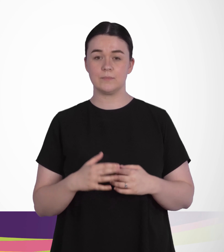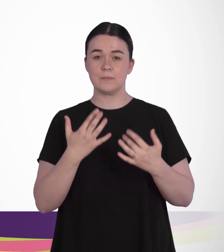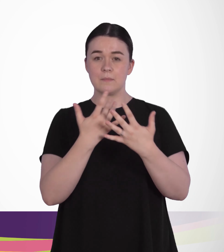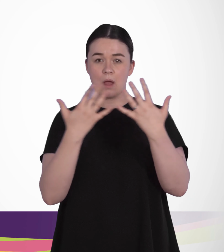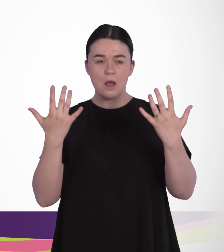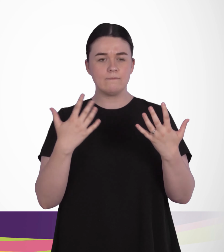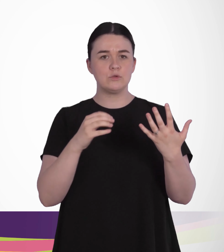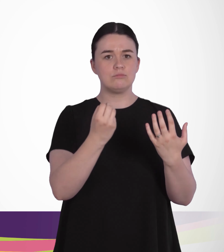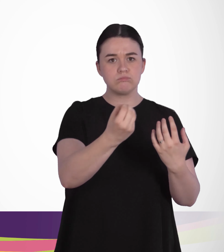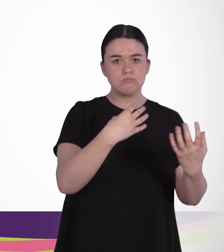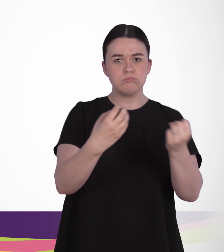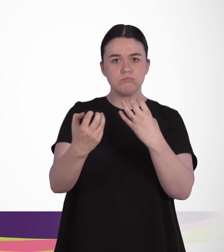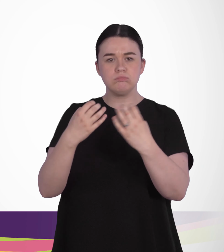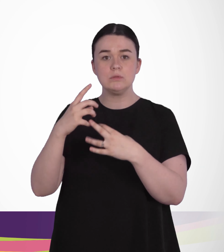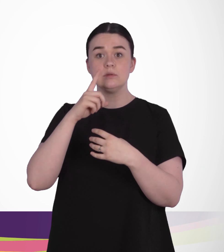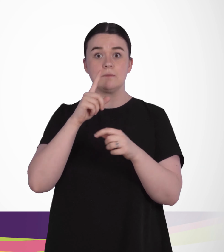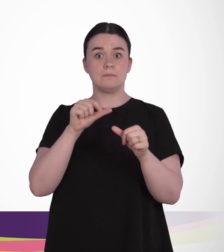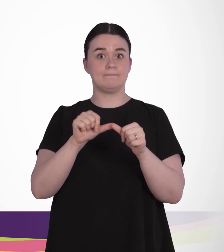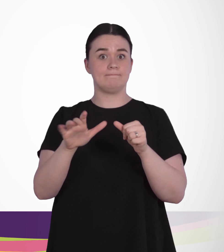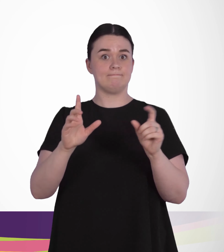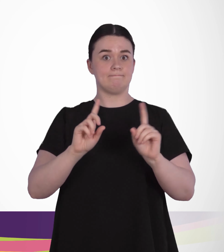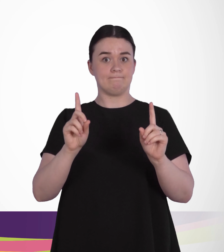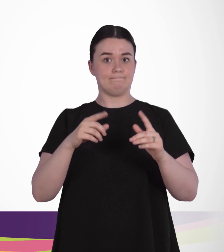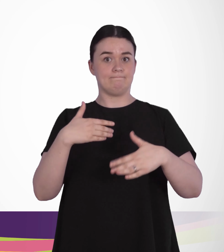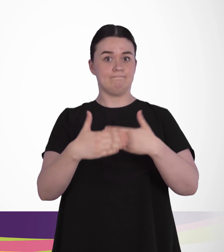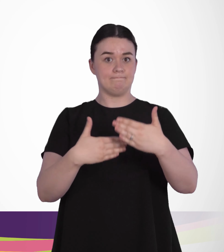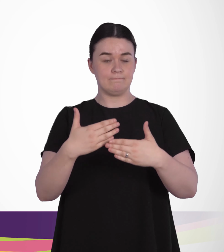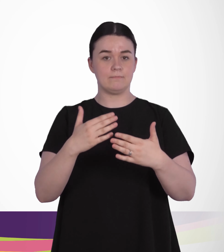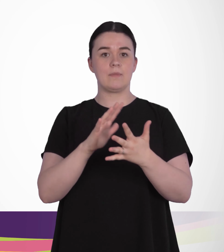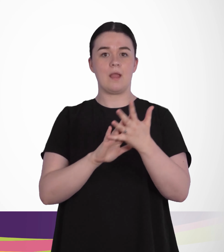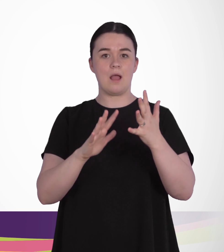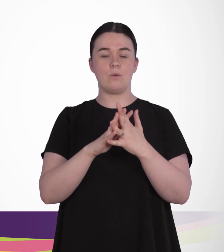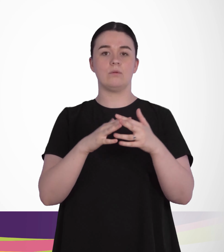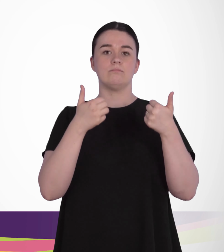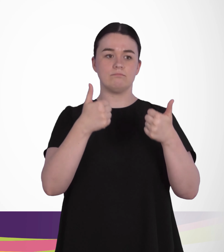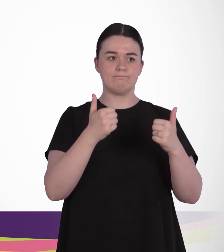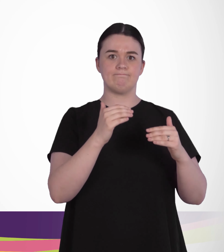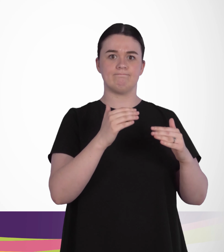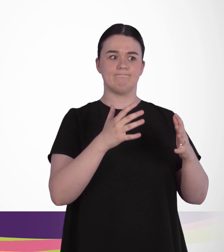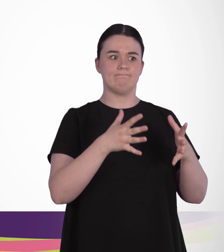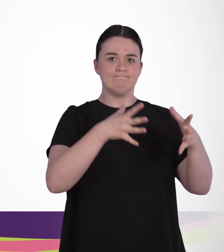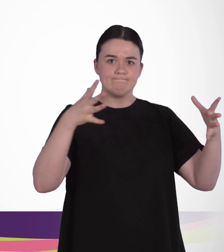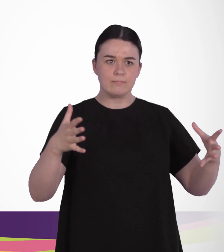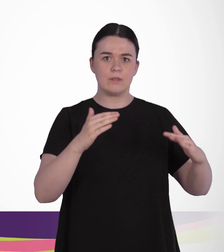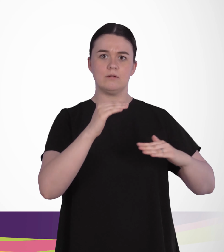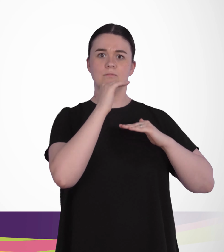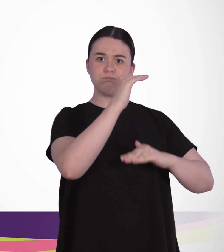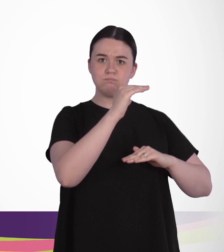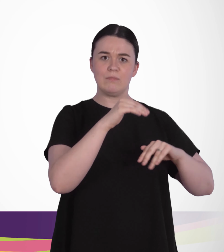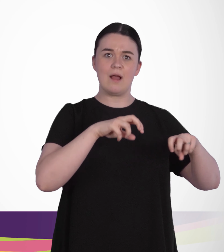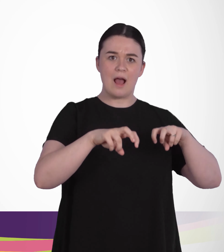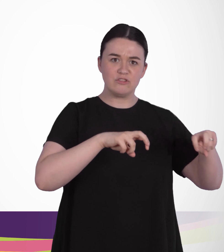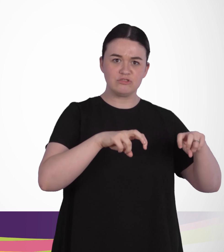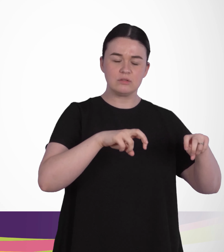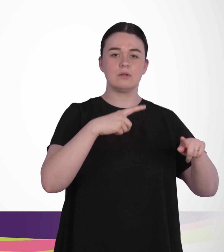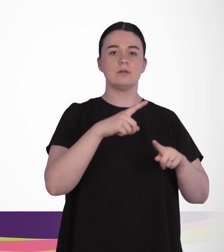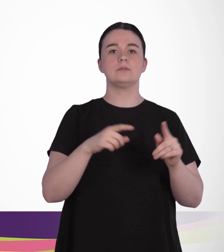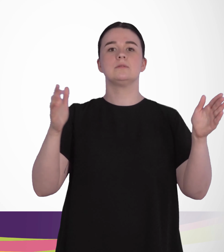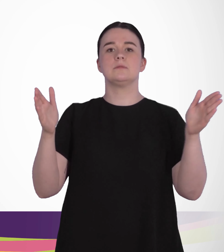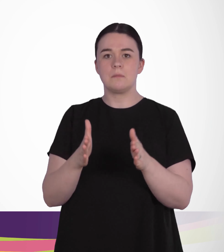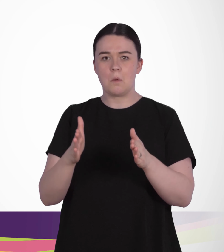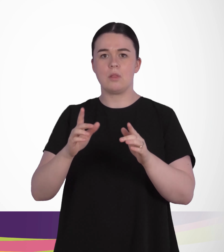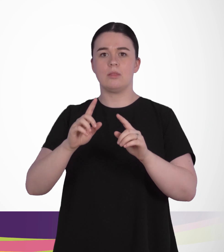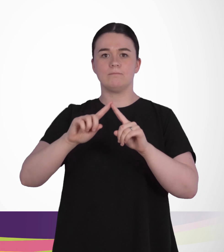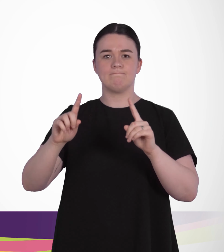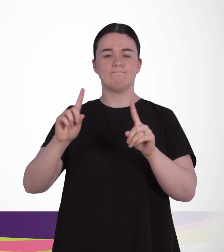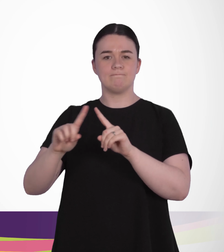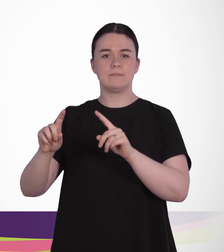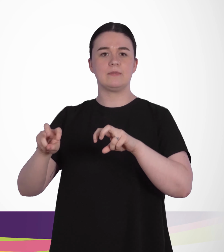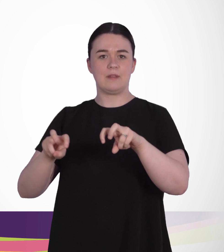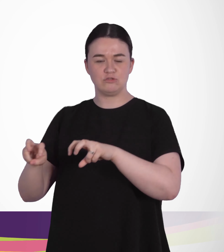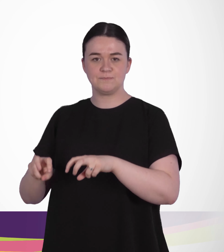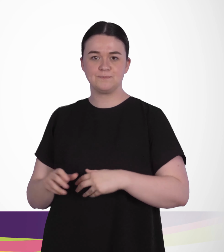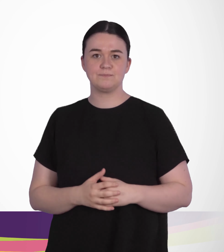There were many suggestions for how this could be done best – through large and small actions.